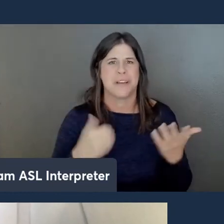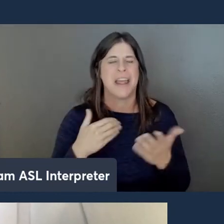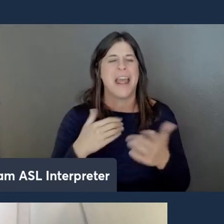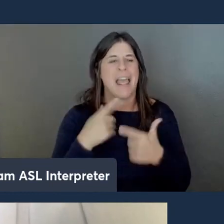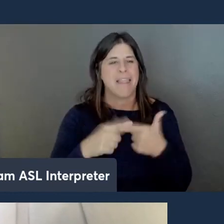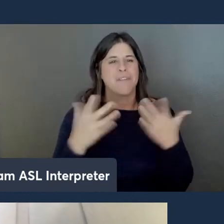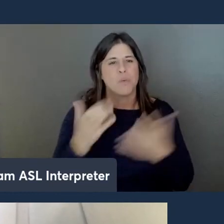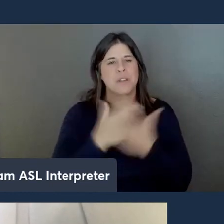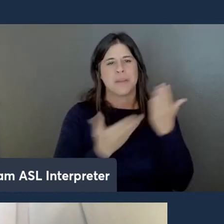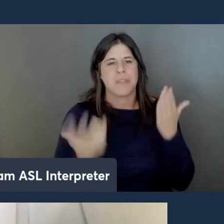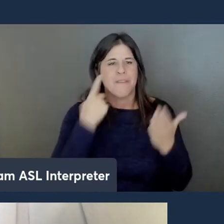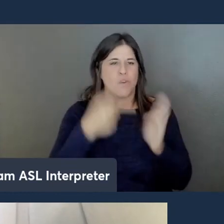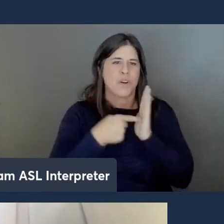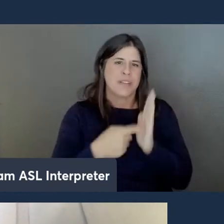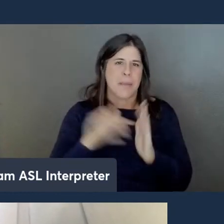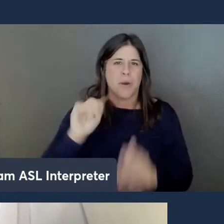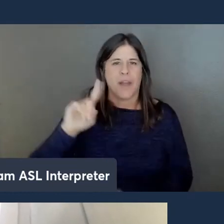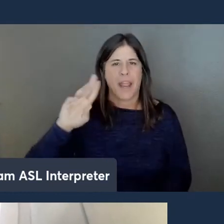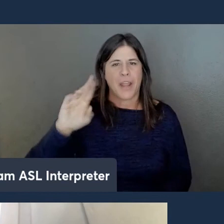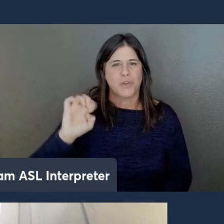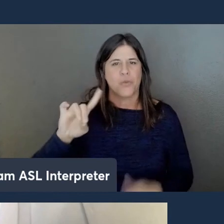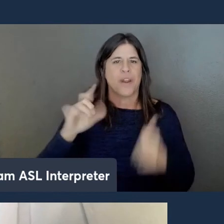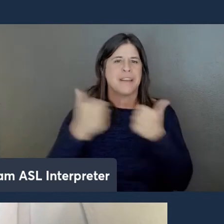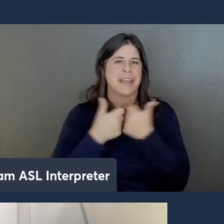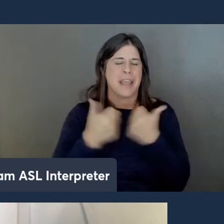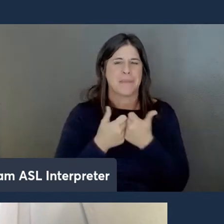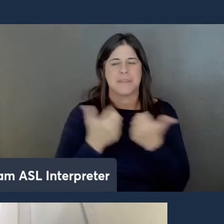for example, android games and the likes,